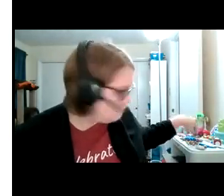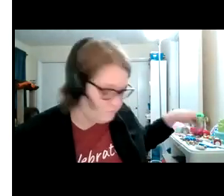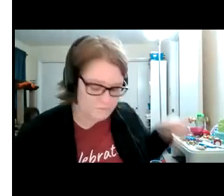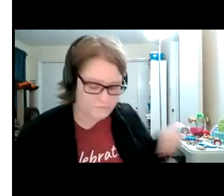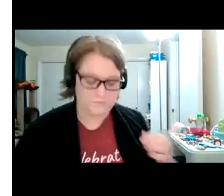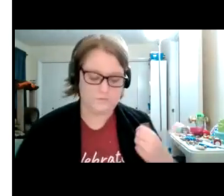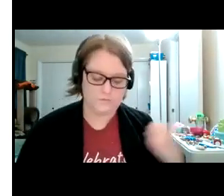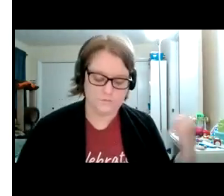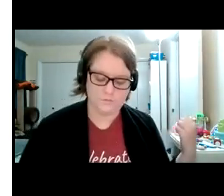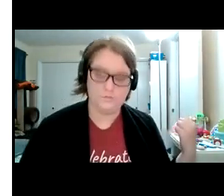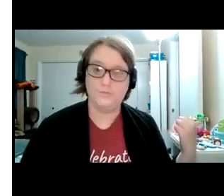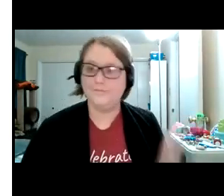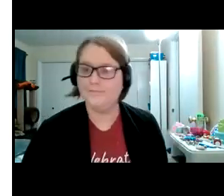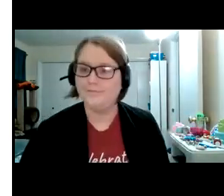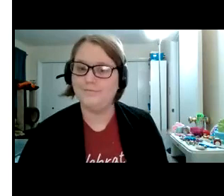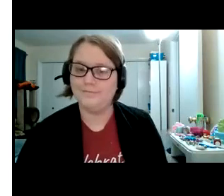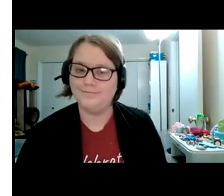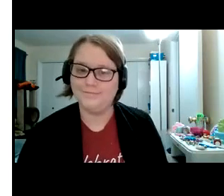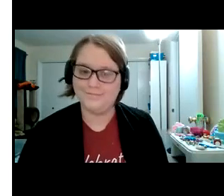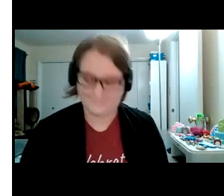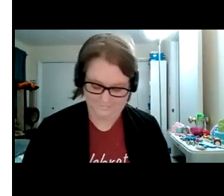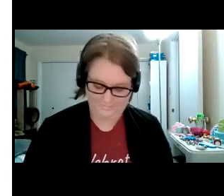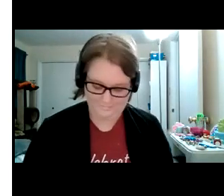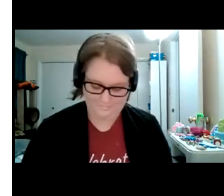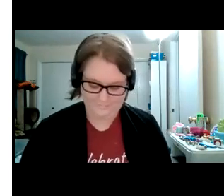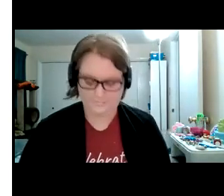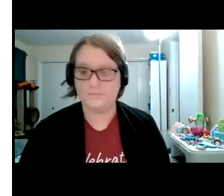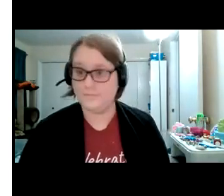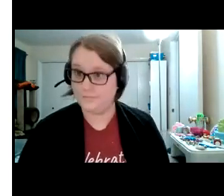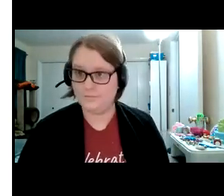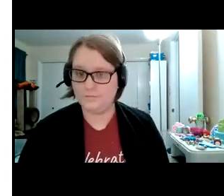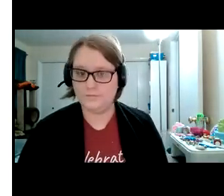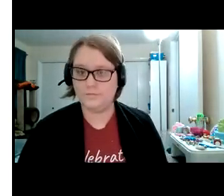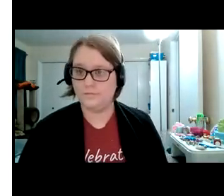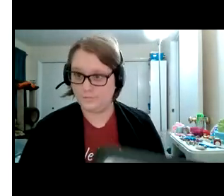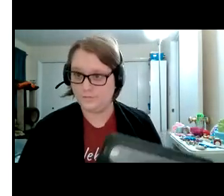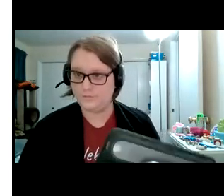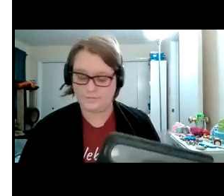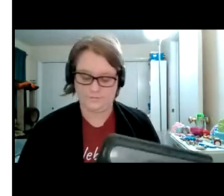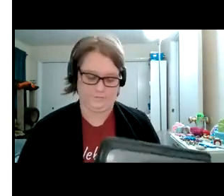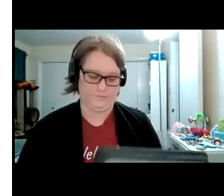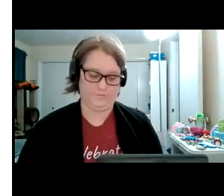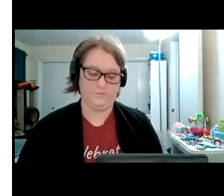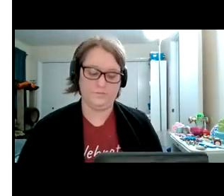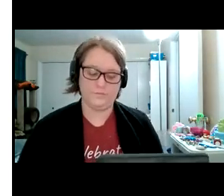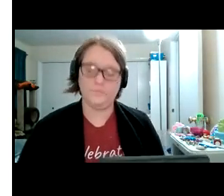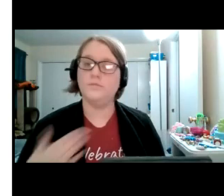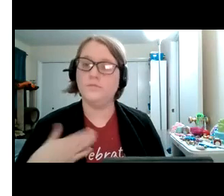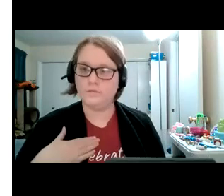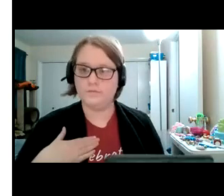colorful sensory tools nearby. I'd like to reassure you all before I start that I am indeed a person